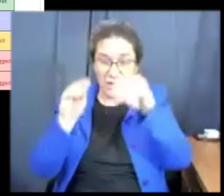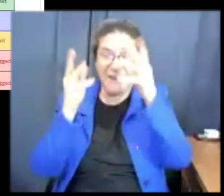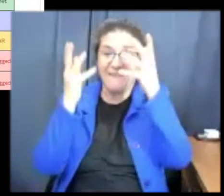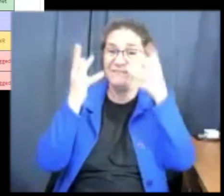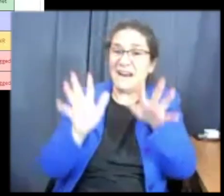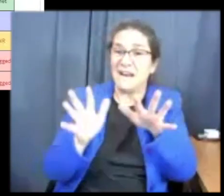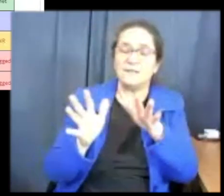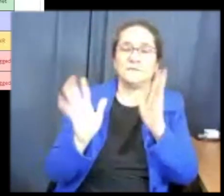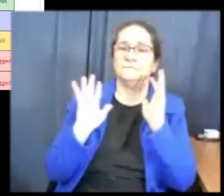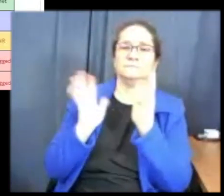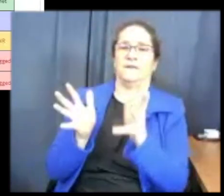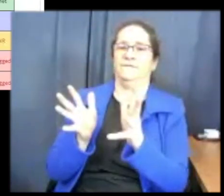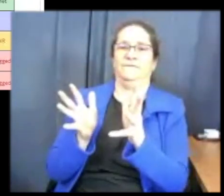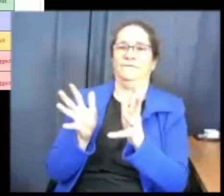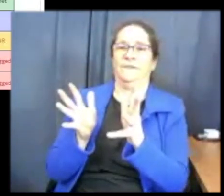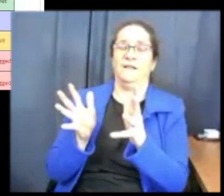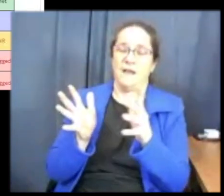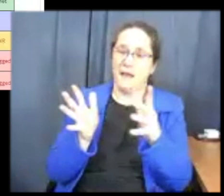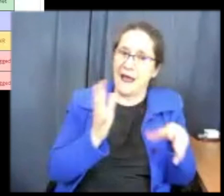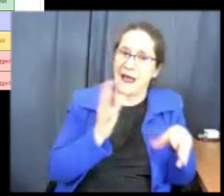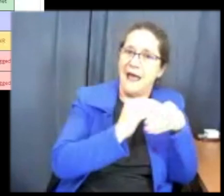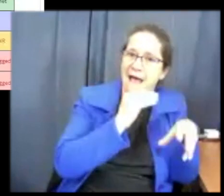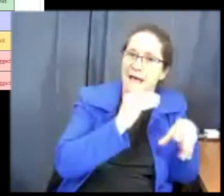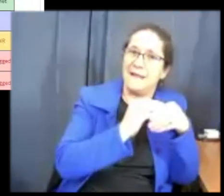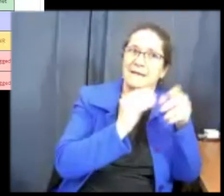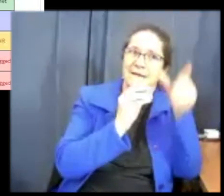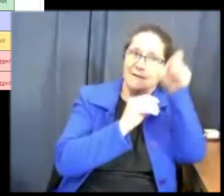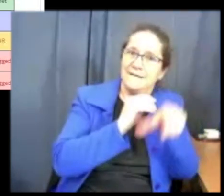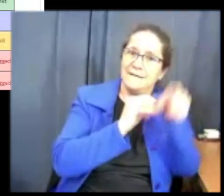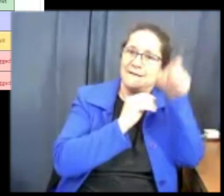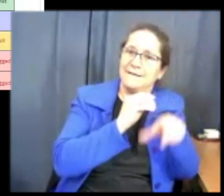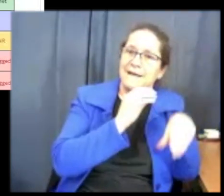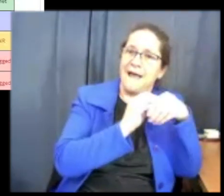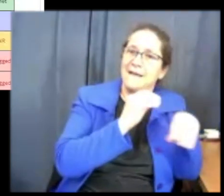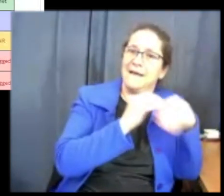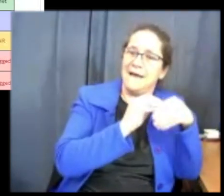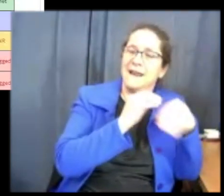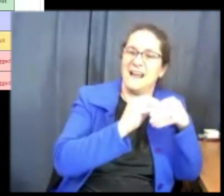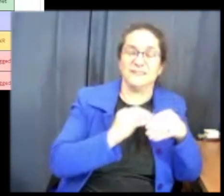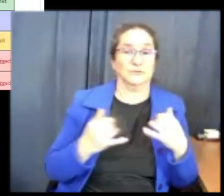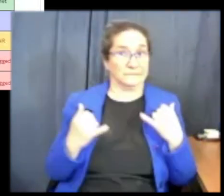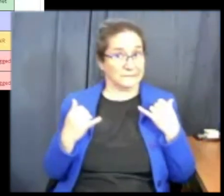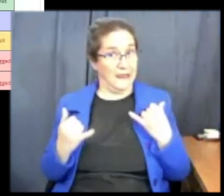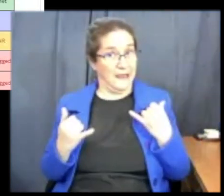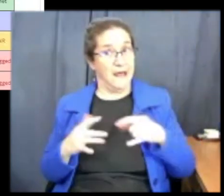and you would just continuously add to what's already there. So even though it seems like a lot of work right now,